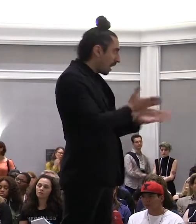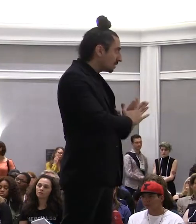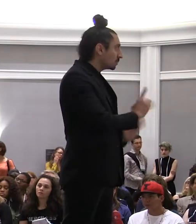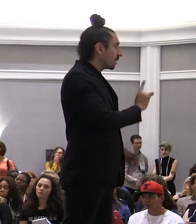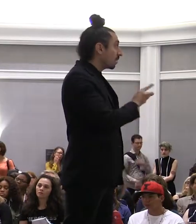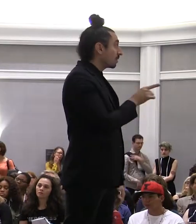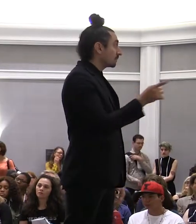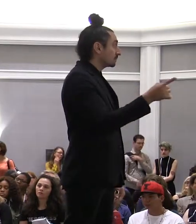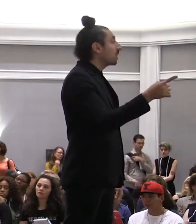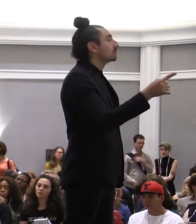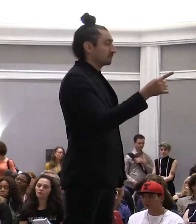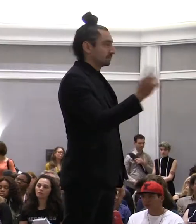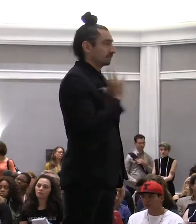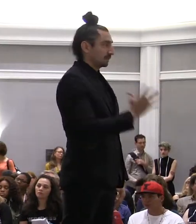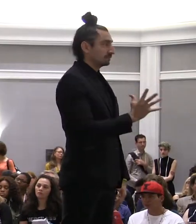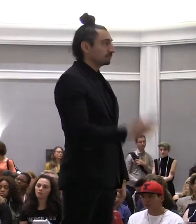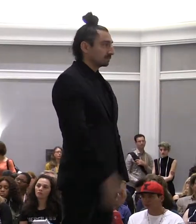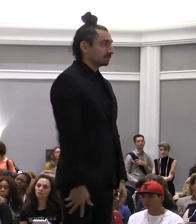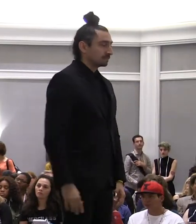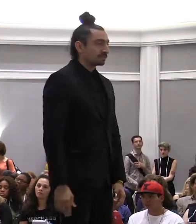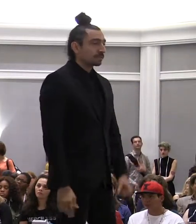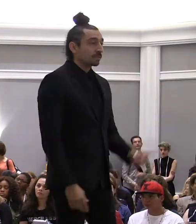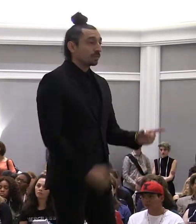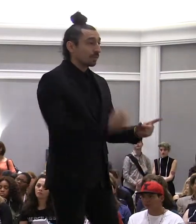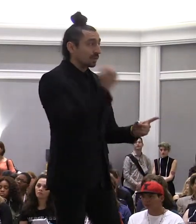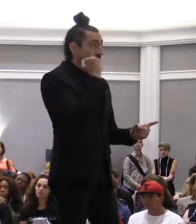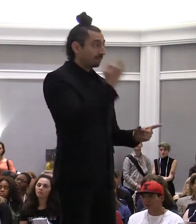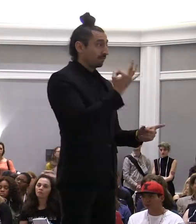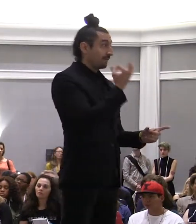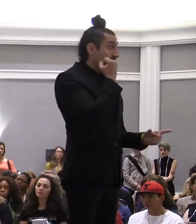To all fasting out there, a great shout out and kudos.